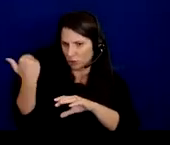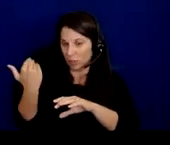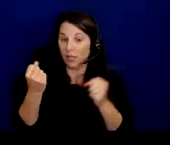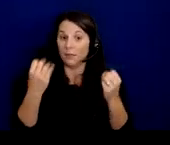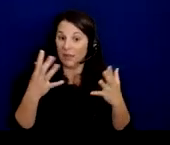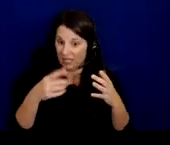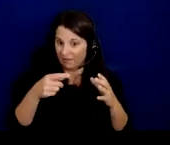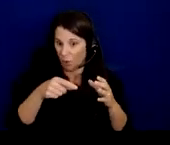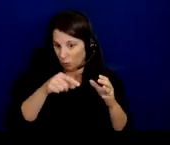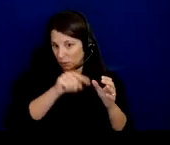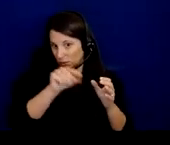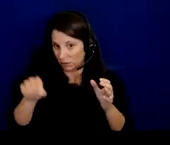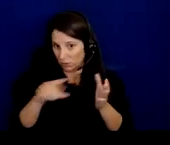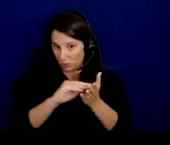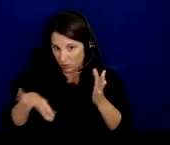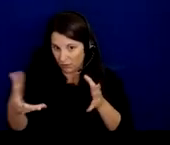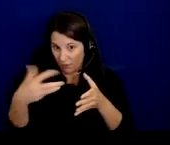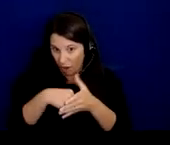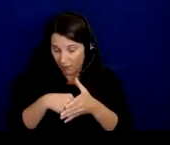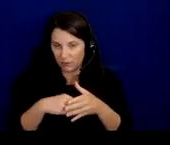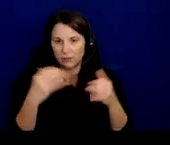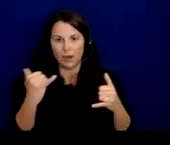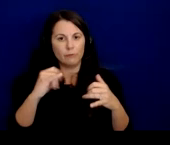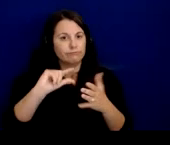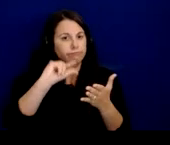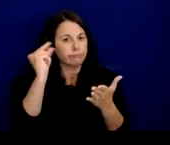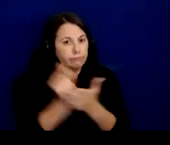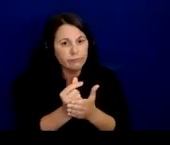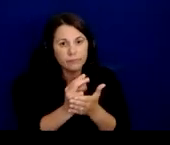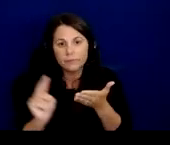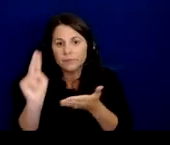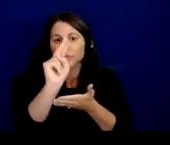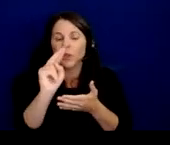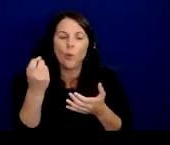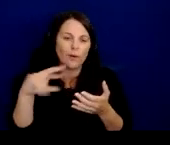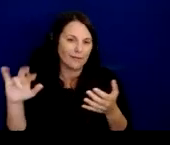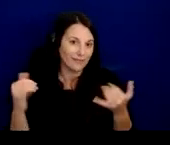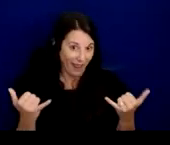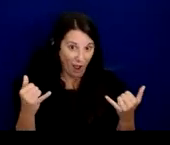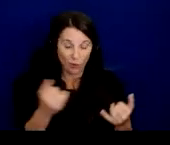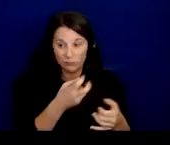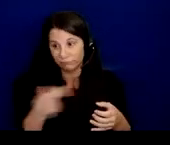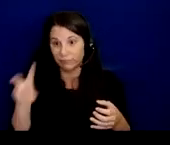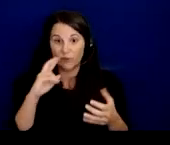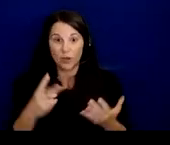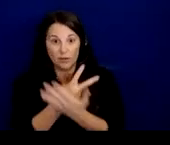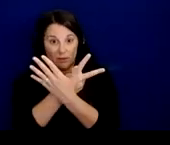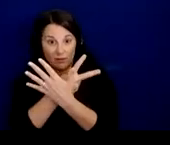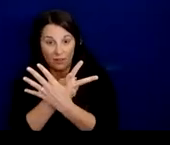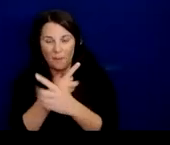or in graduate, you know, programs right now. But the thing that they created back then still exists.